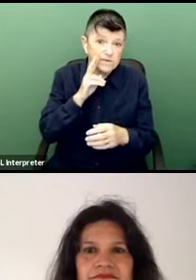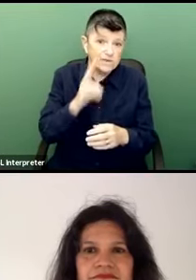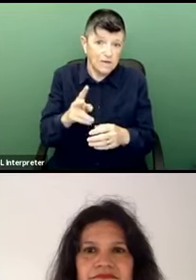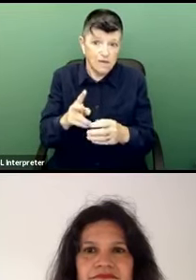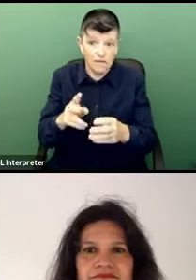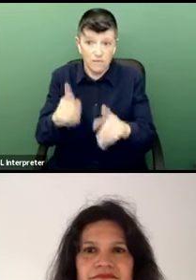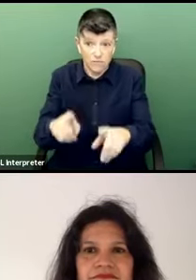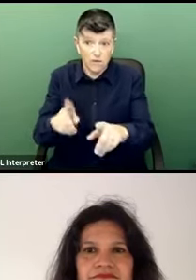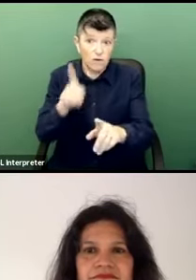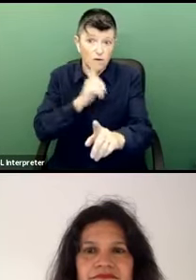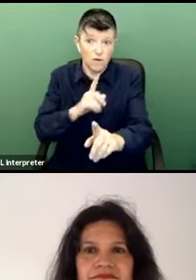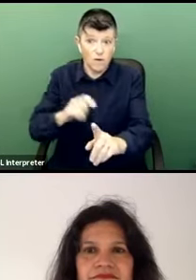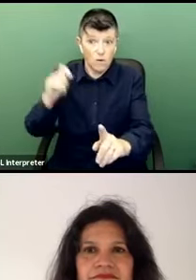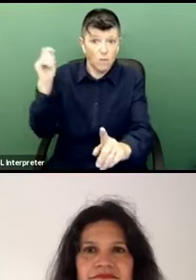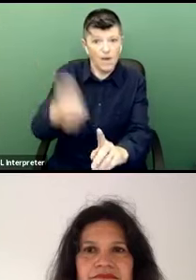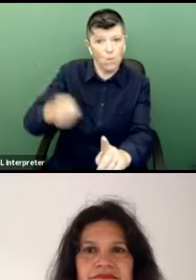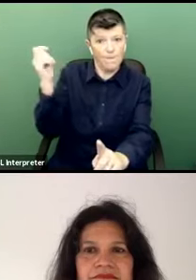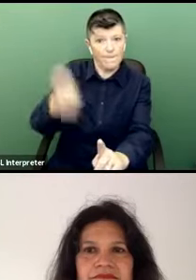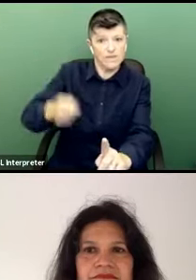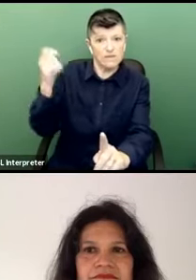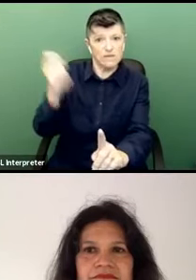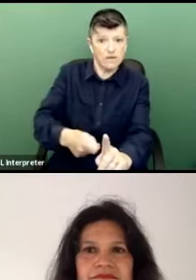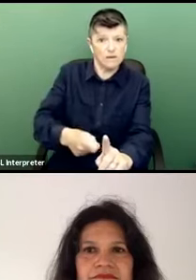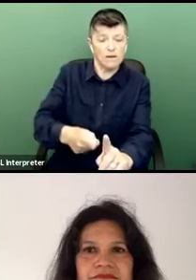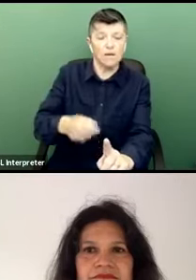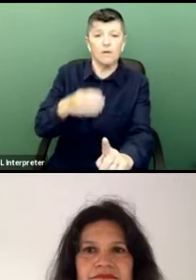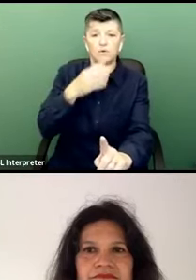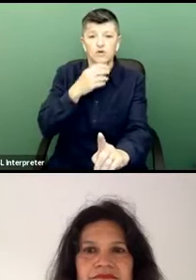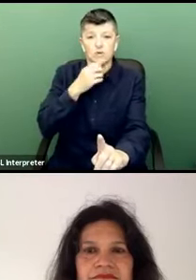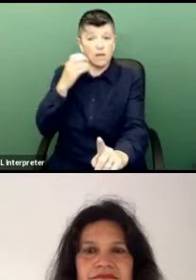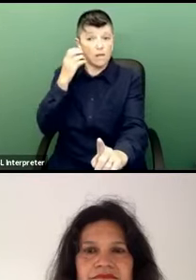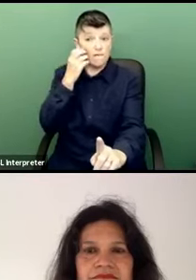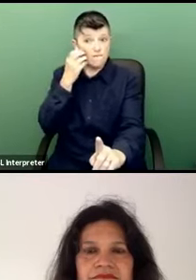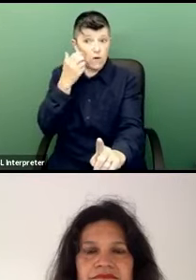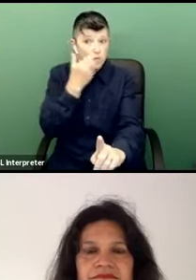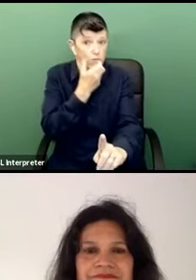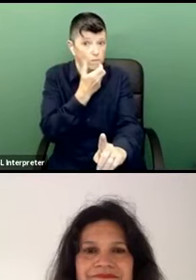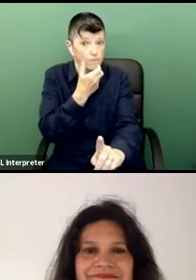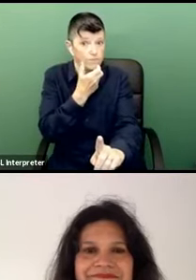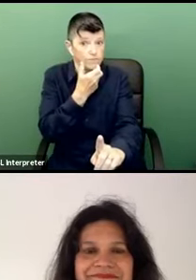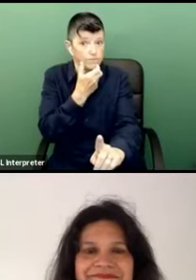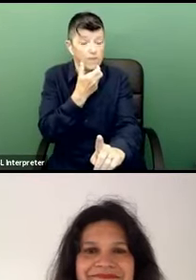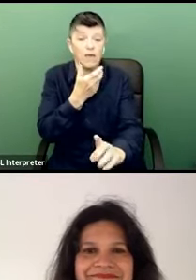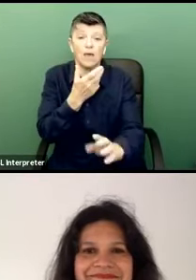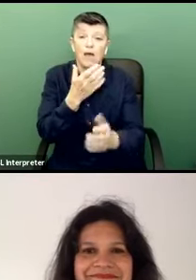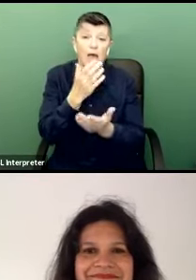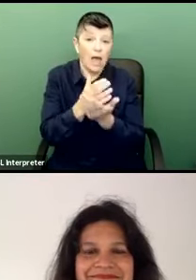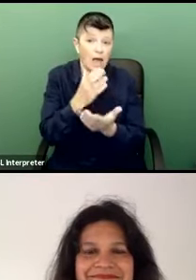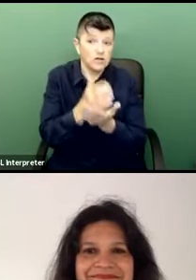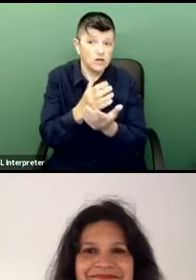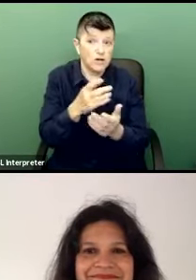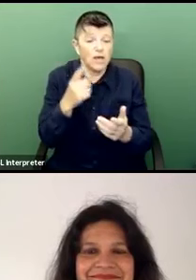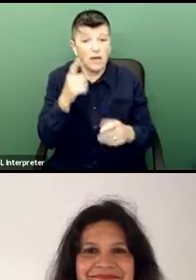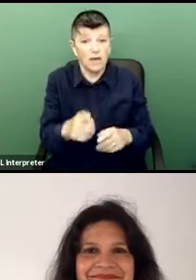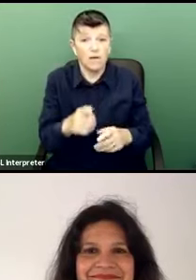consider the case for example the - when the Taliban captured the valley in Pakistan and there were cases